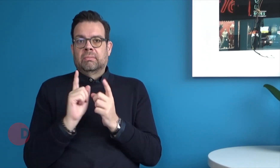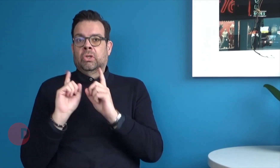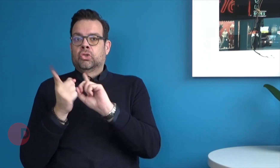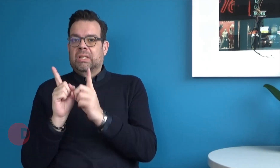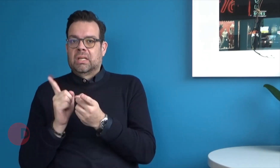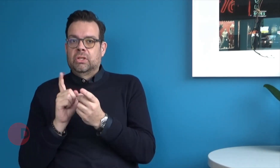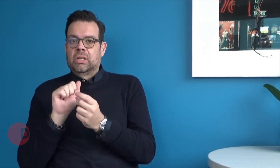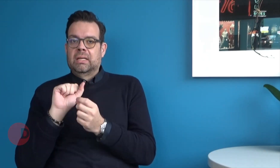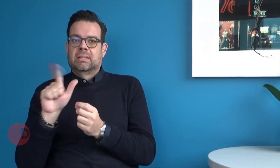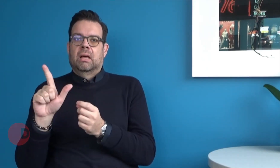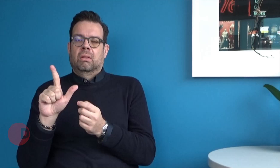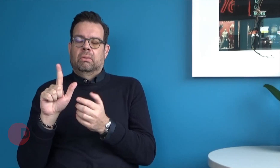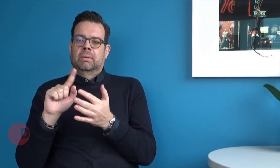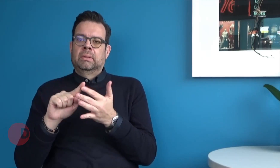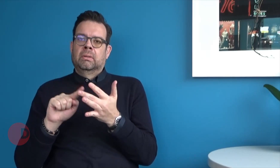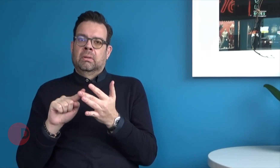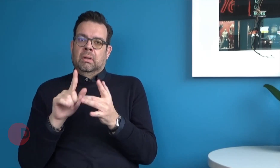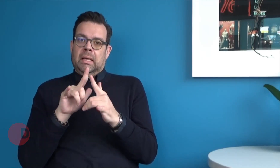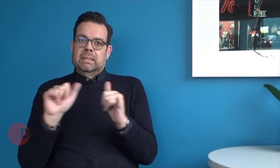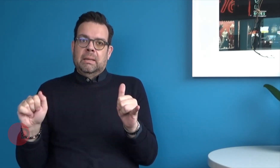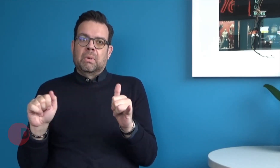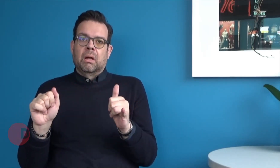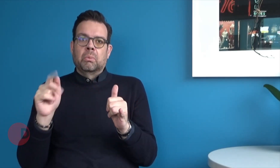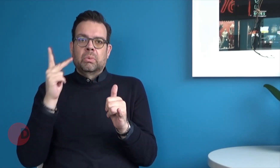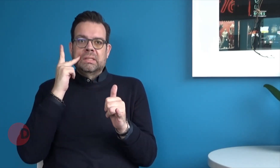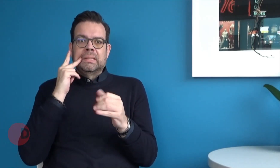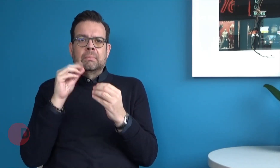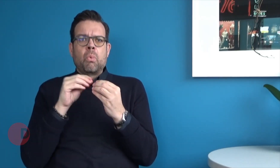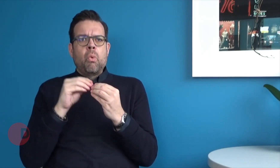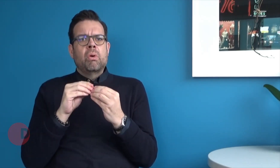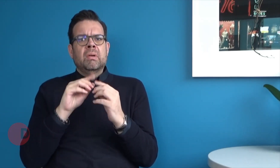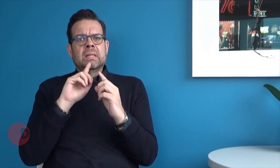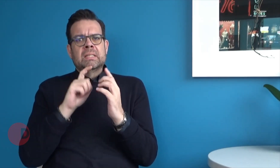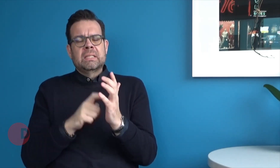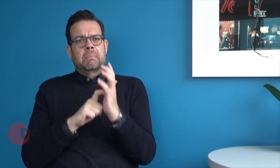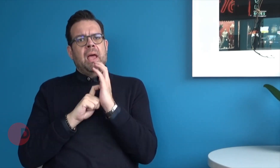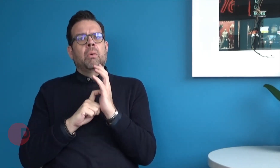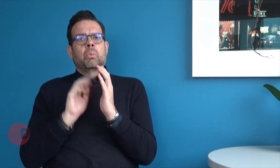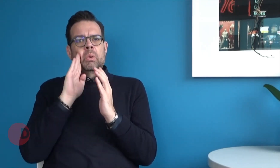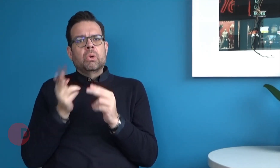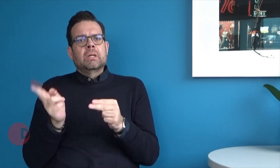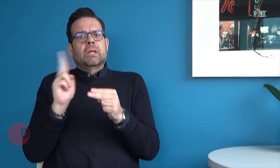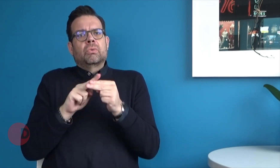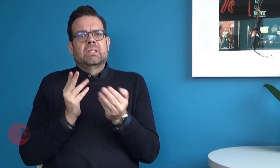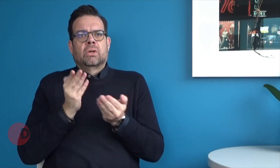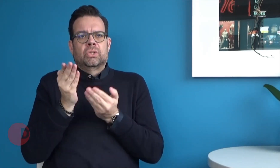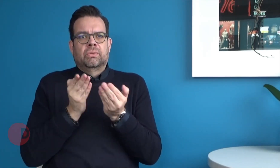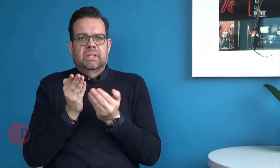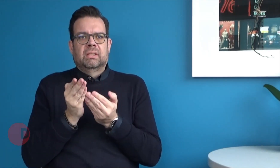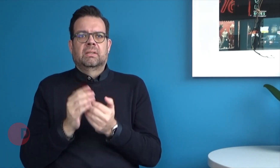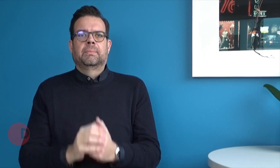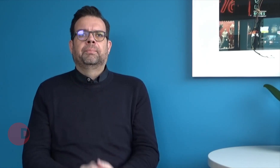services to business and government to enable full communication access to our communities.